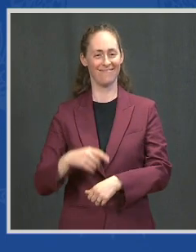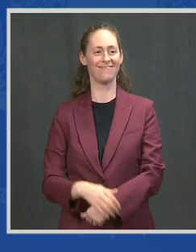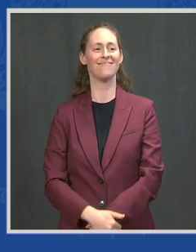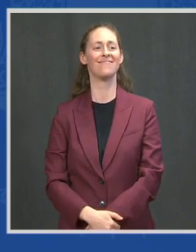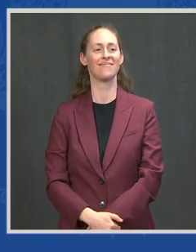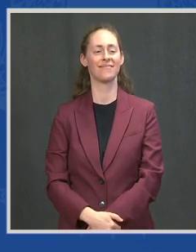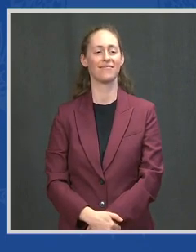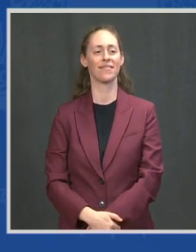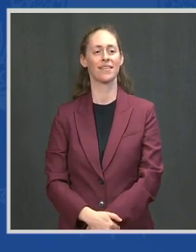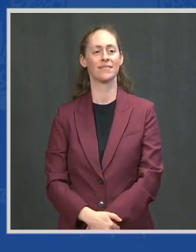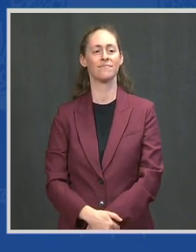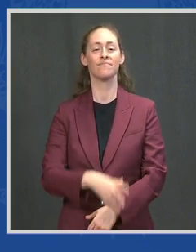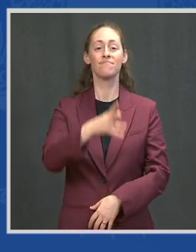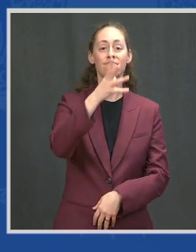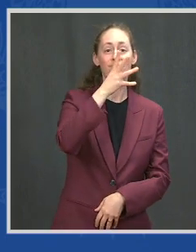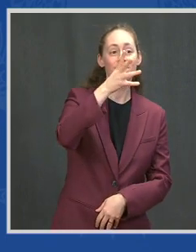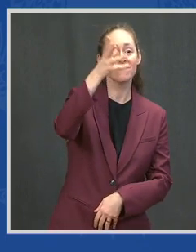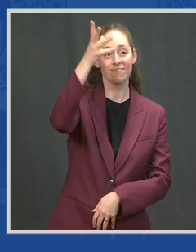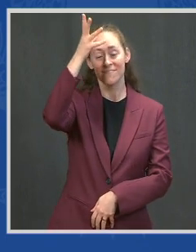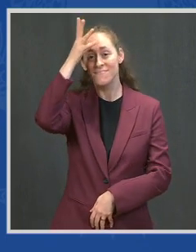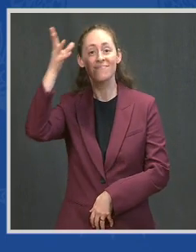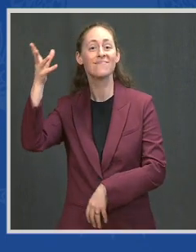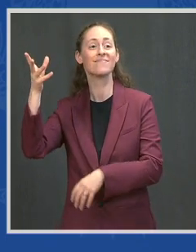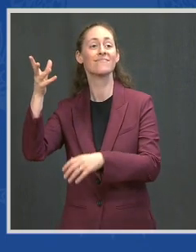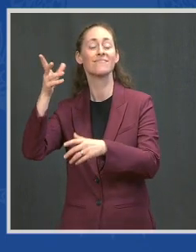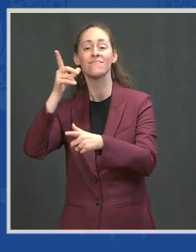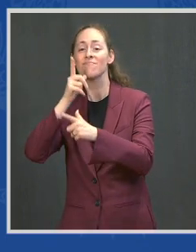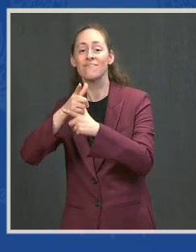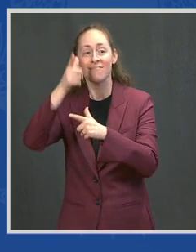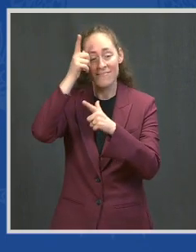grandparents, neighbors, old friends, they're around now.